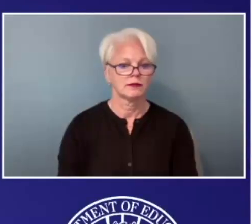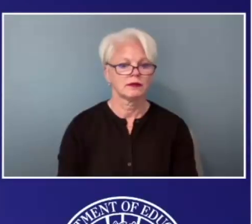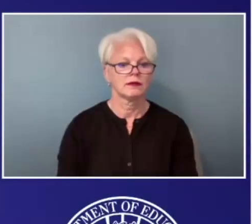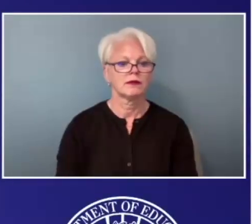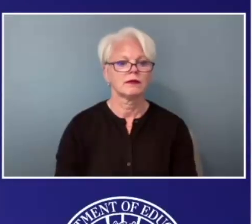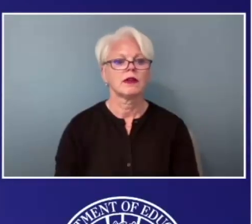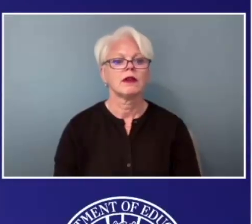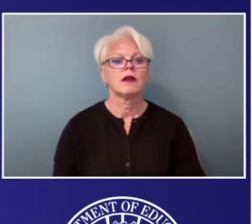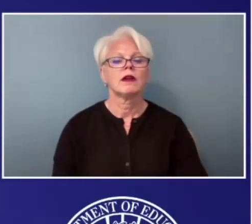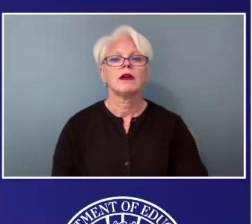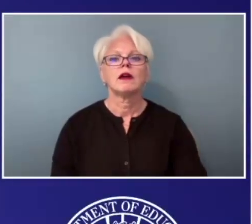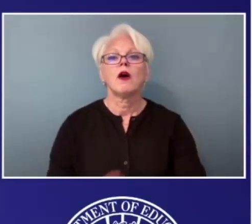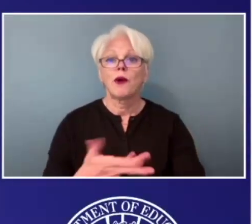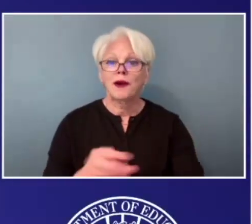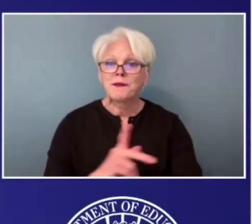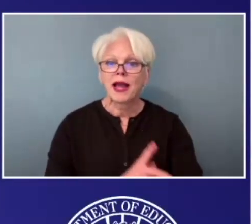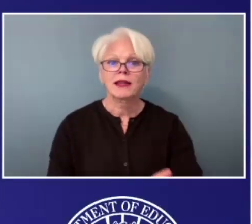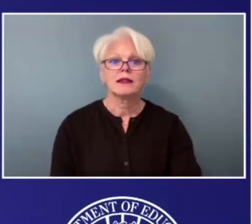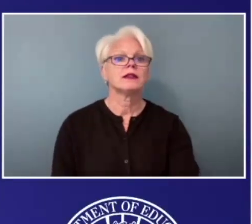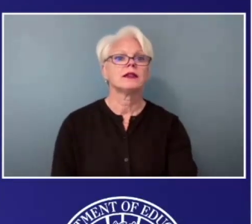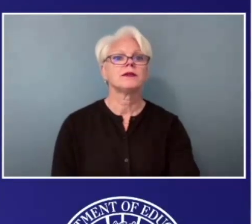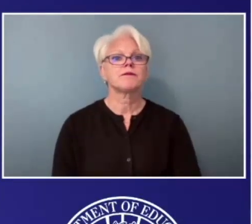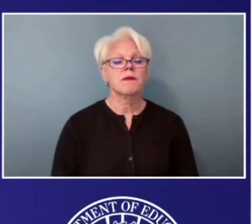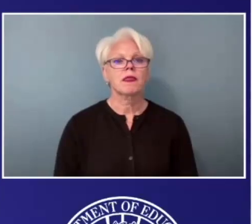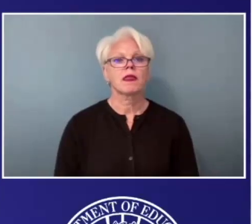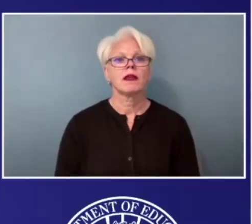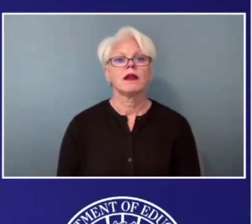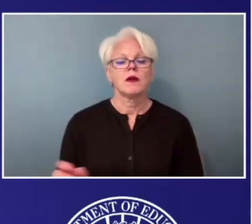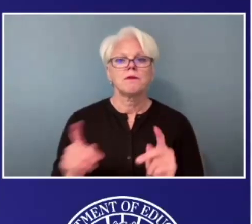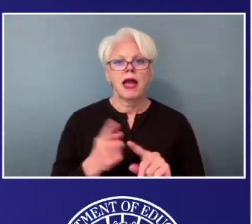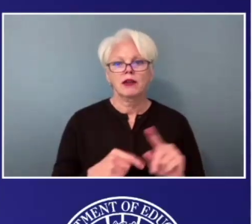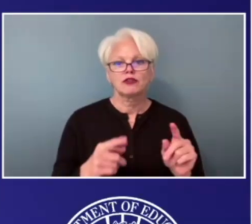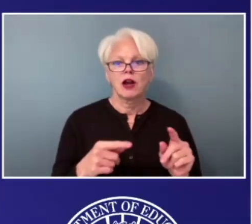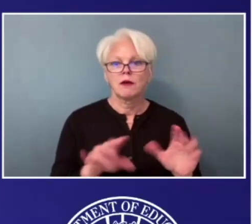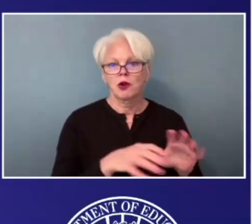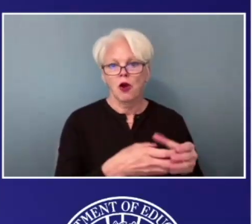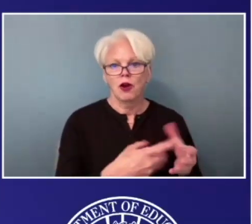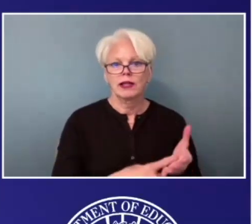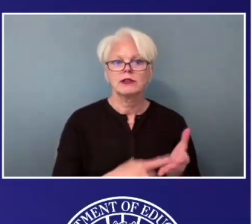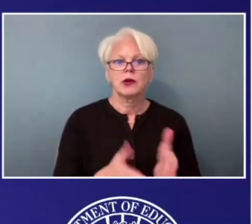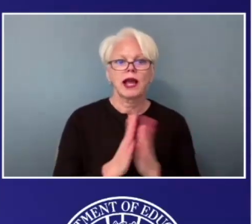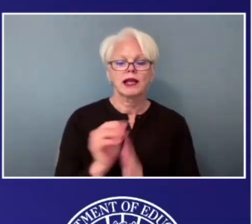Welcome back, everyone. Returning from caucus, we're going to ask Ashley to do a